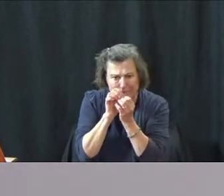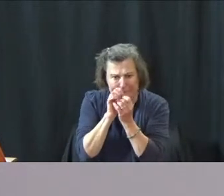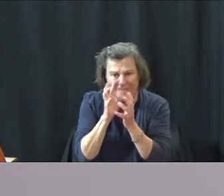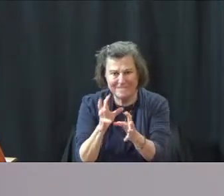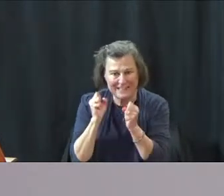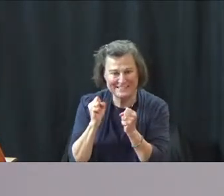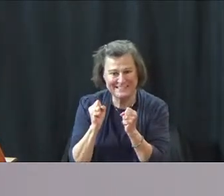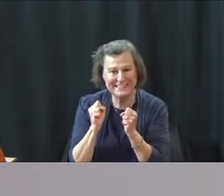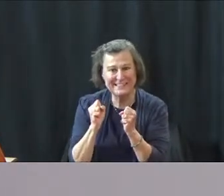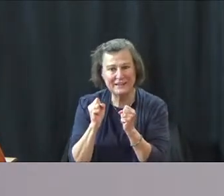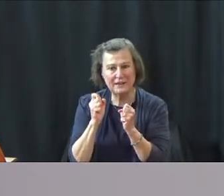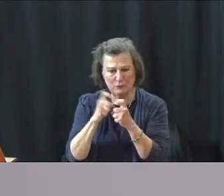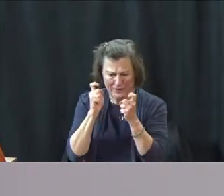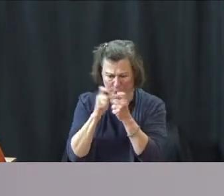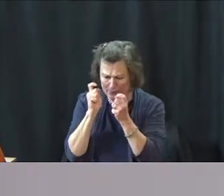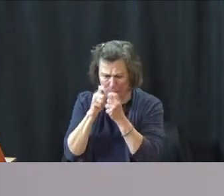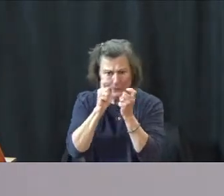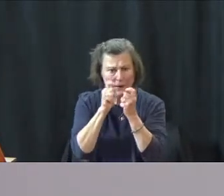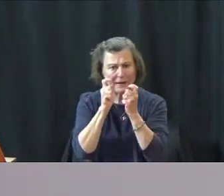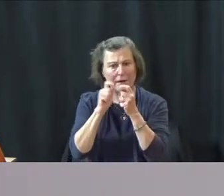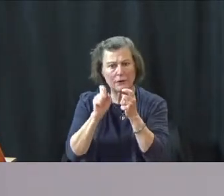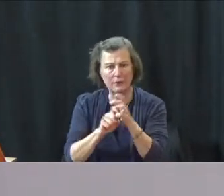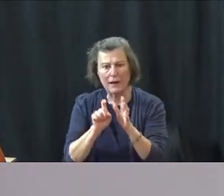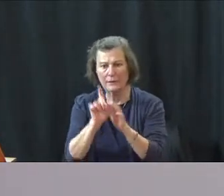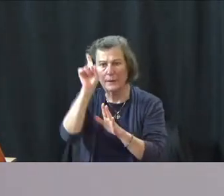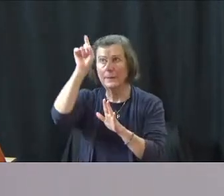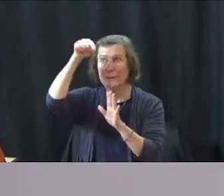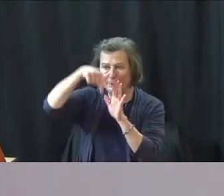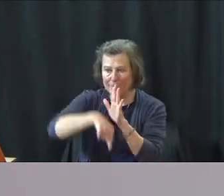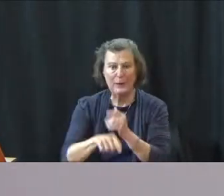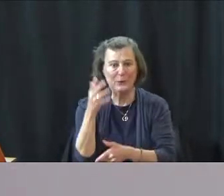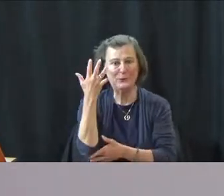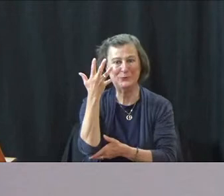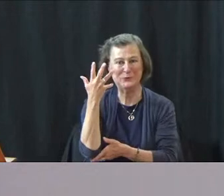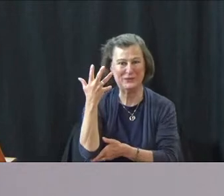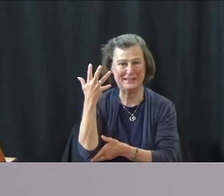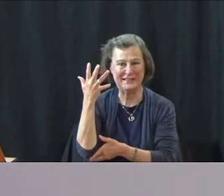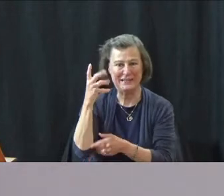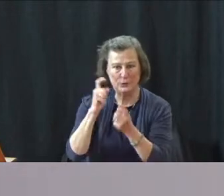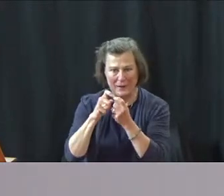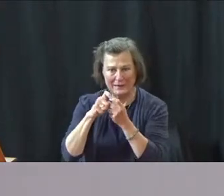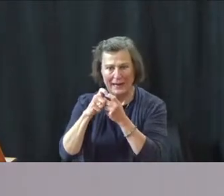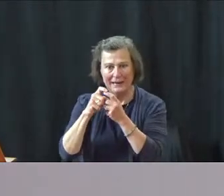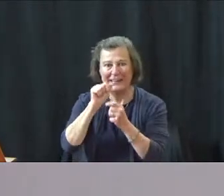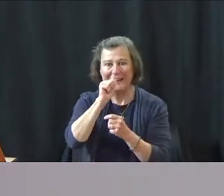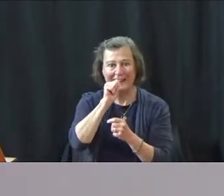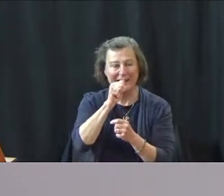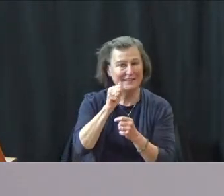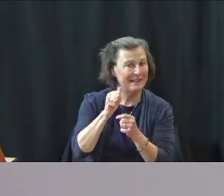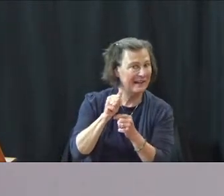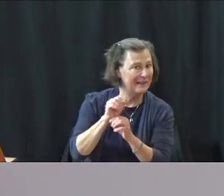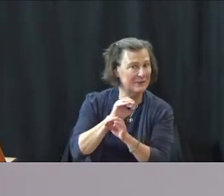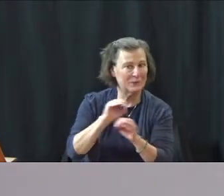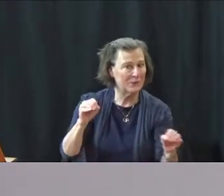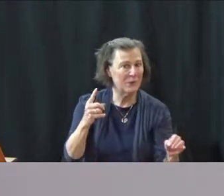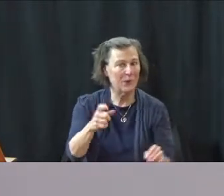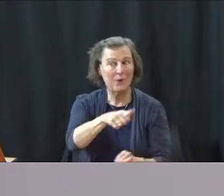“Crack, crack nuts. Crack up and down the tree. Crack, crack nuts. Hide, no one else can see.”